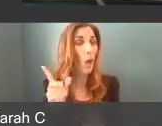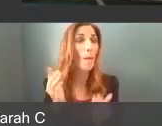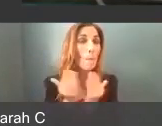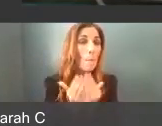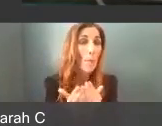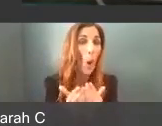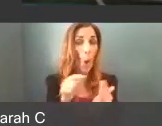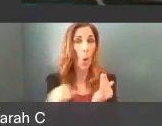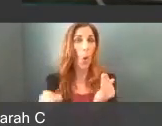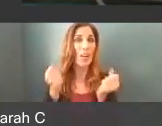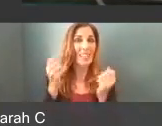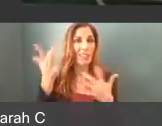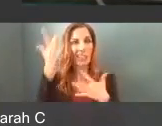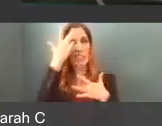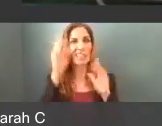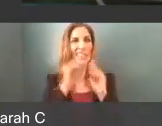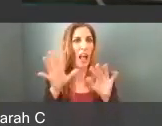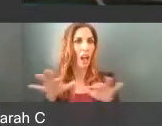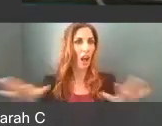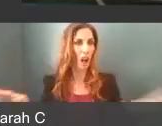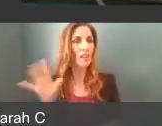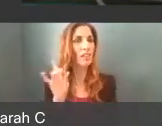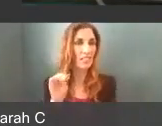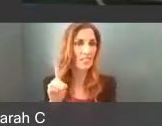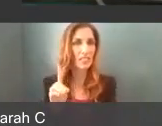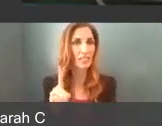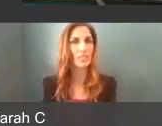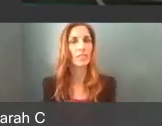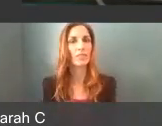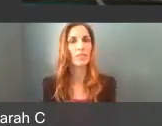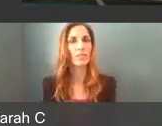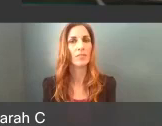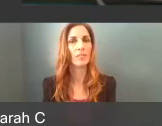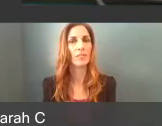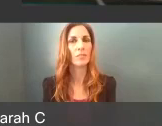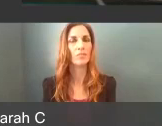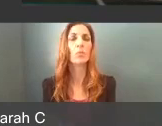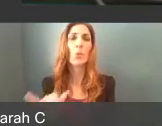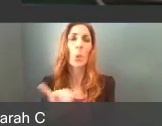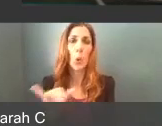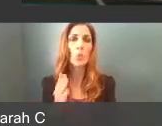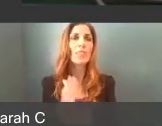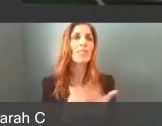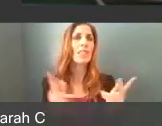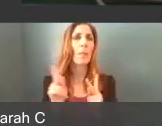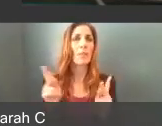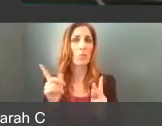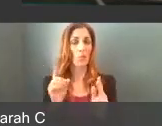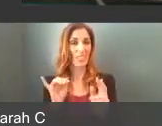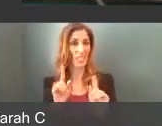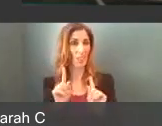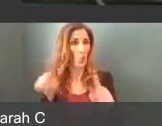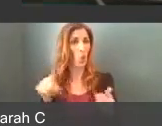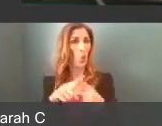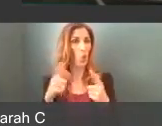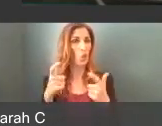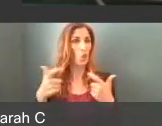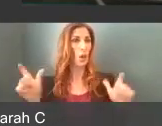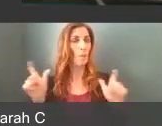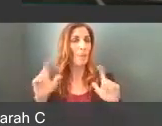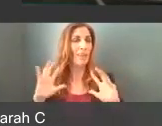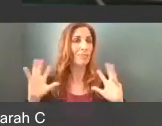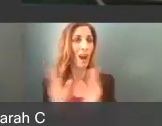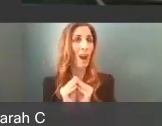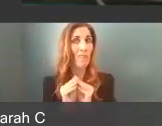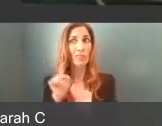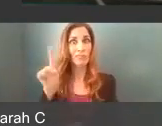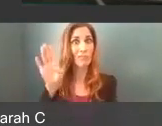...[indecipherable] had gone up to a large scientific conference up in Boston and come back to the County with the